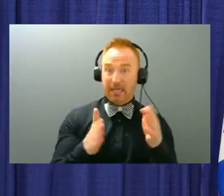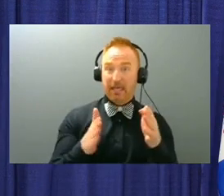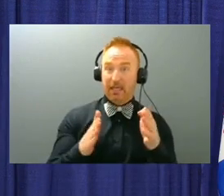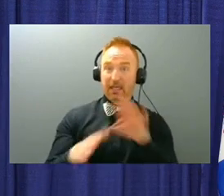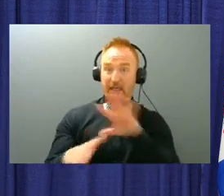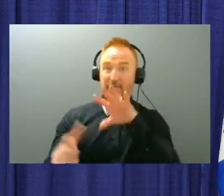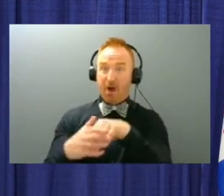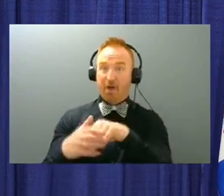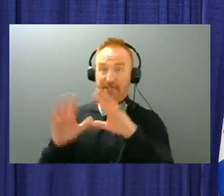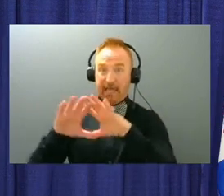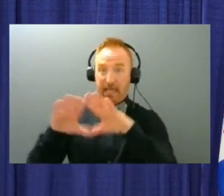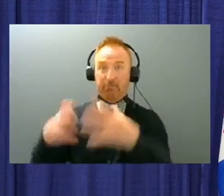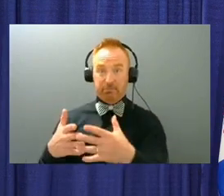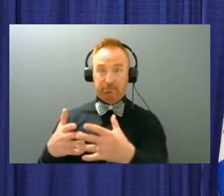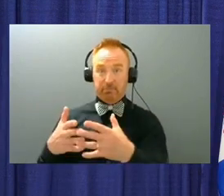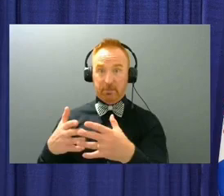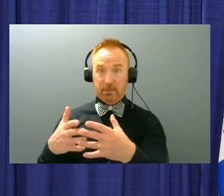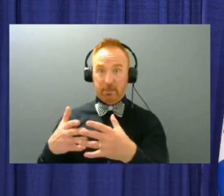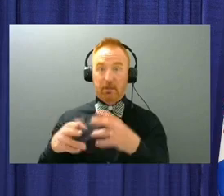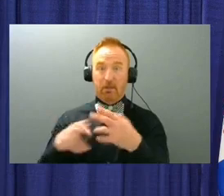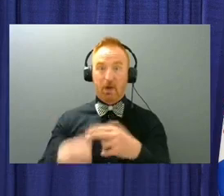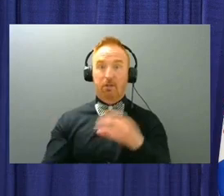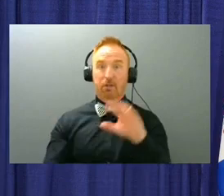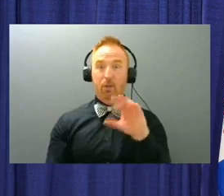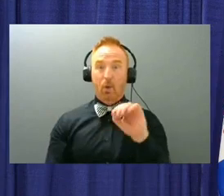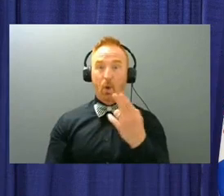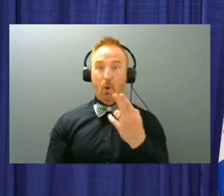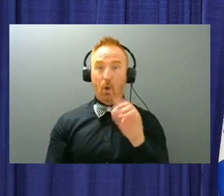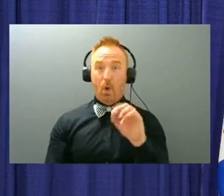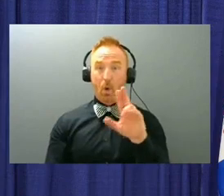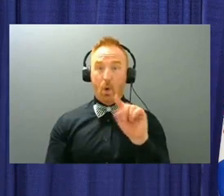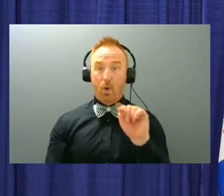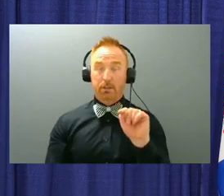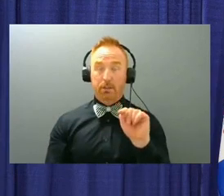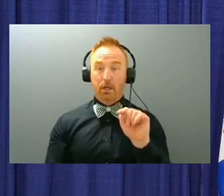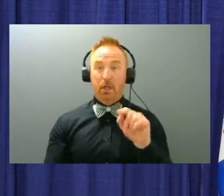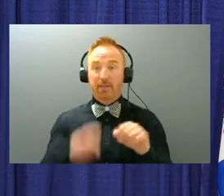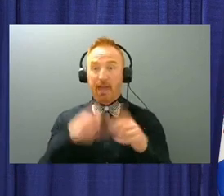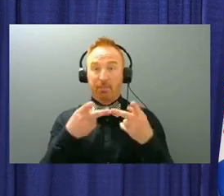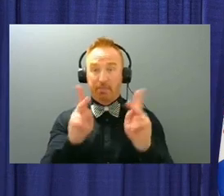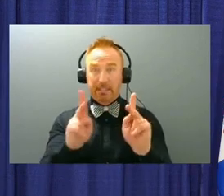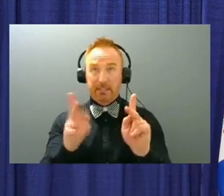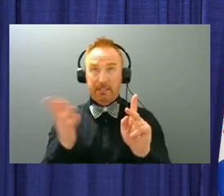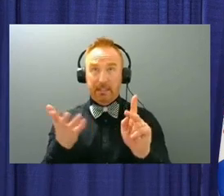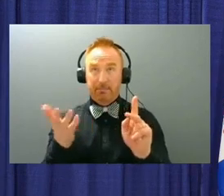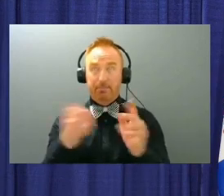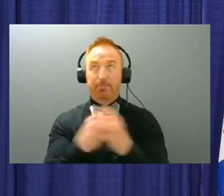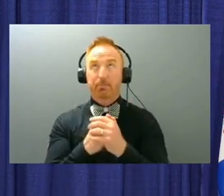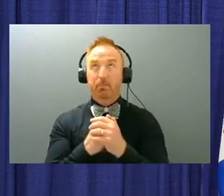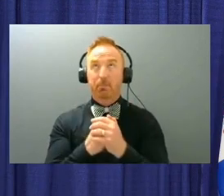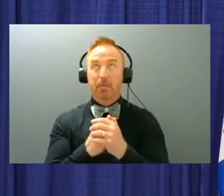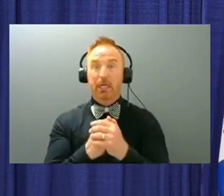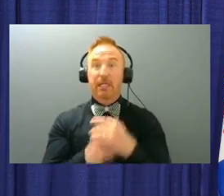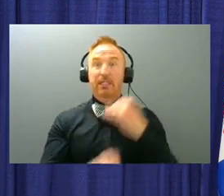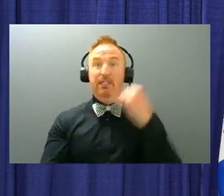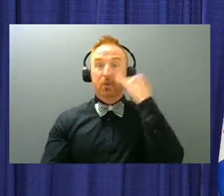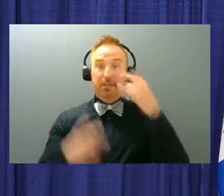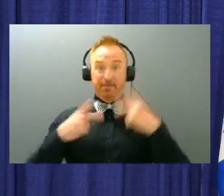within that cohort. So that you're allowing --